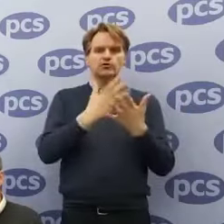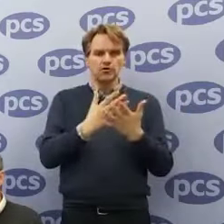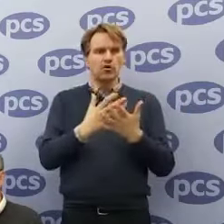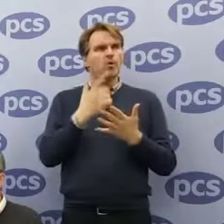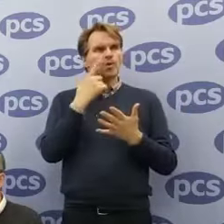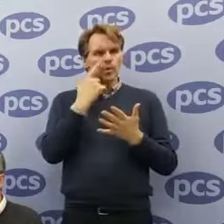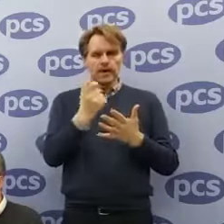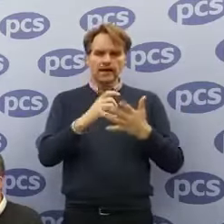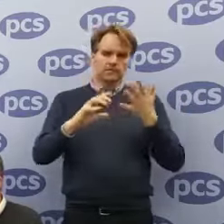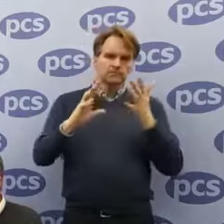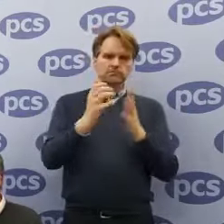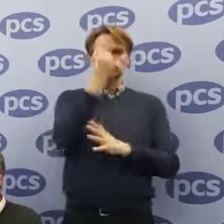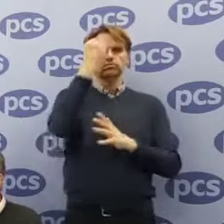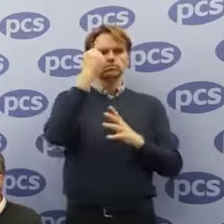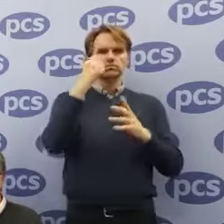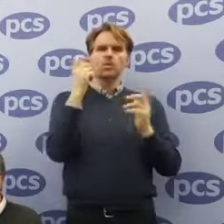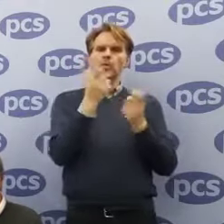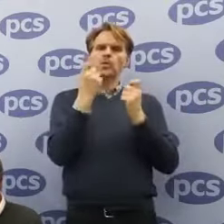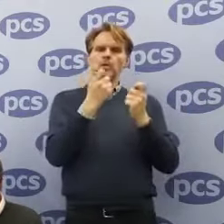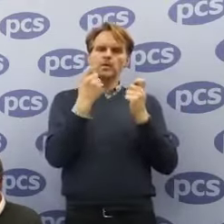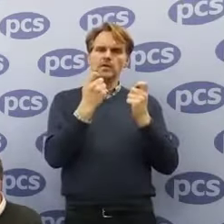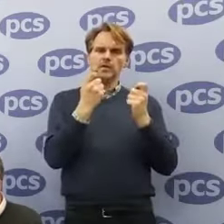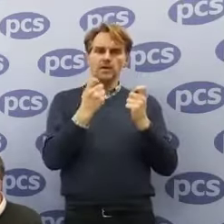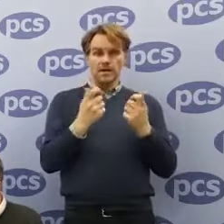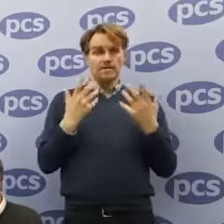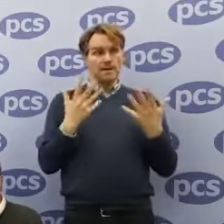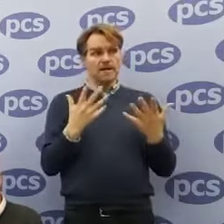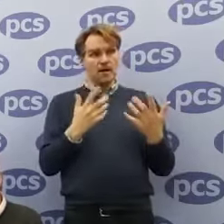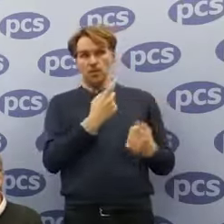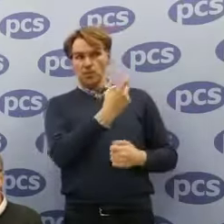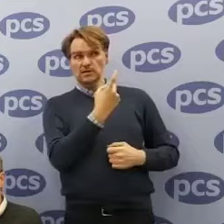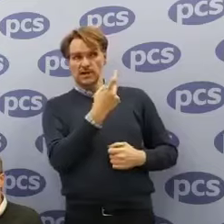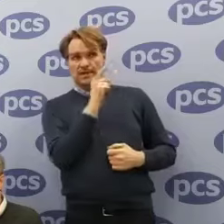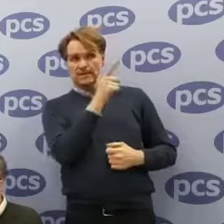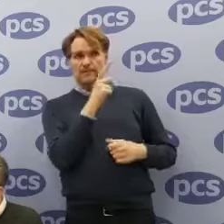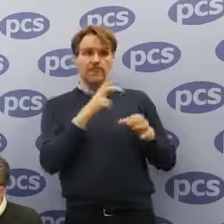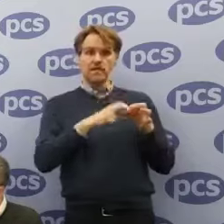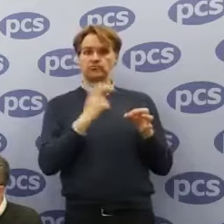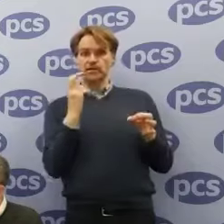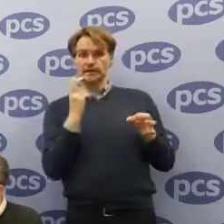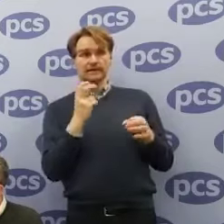believe me with Brexit the question is quite right they are vulnerable all over